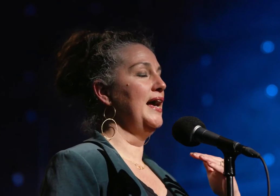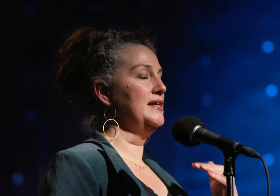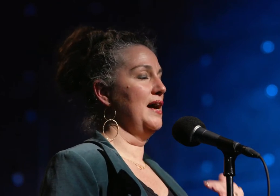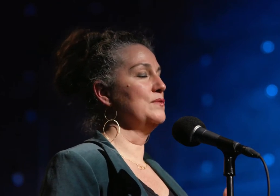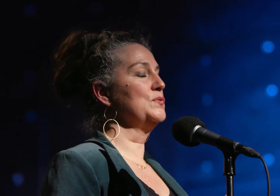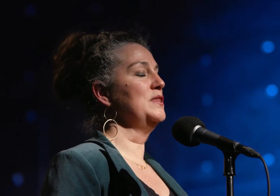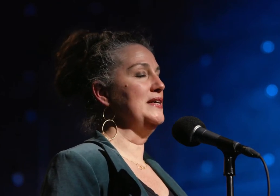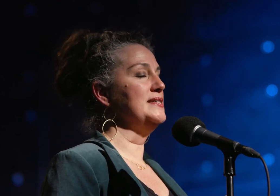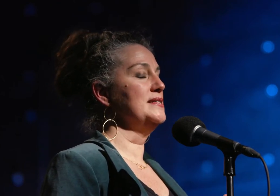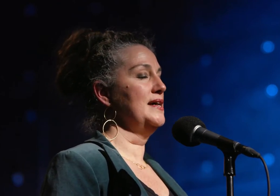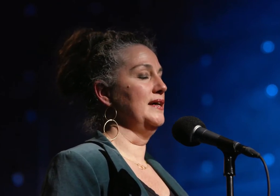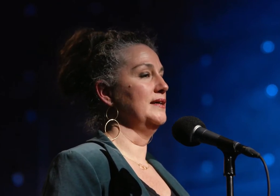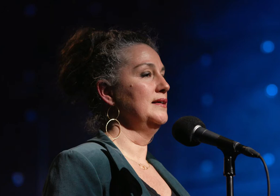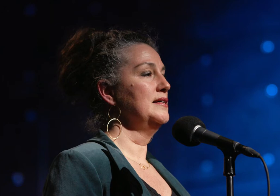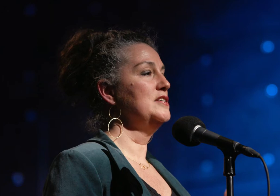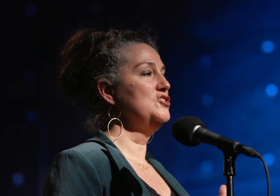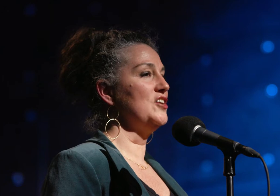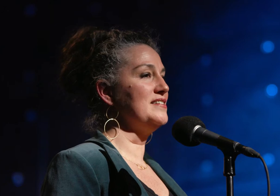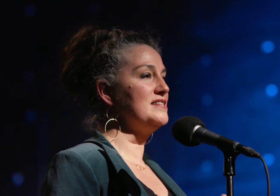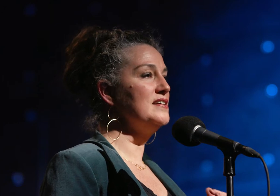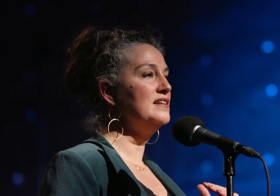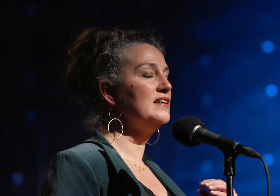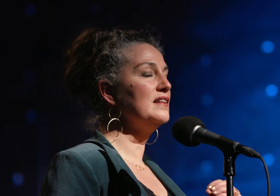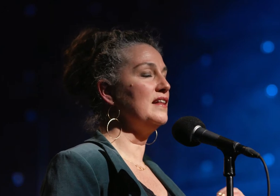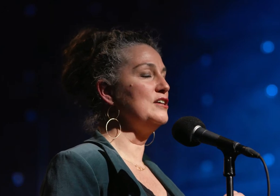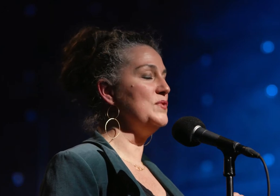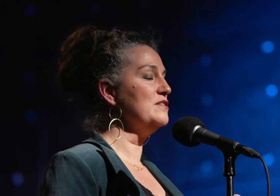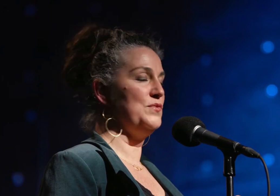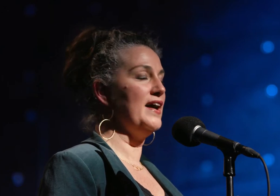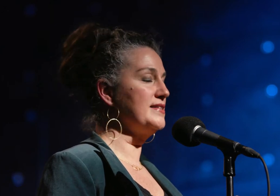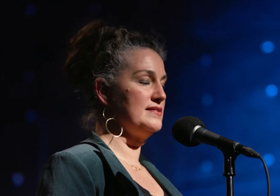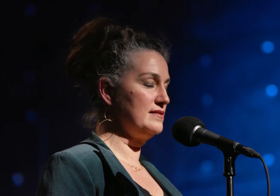and counts with me to ten, just like we have practiced.